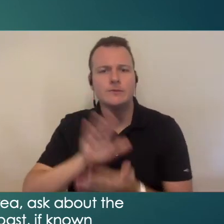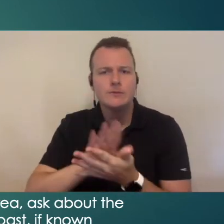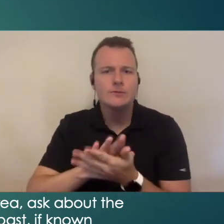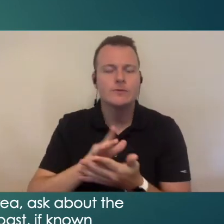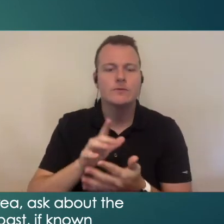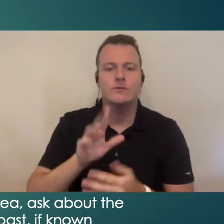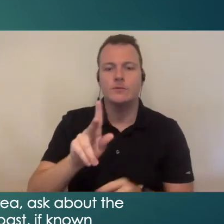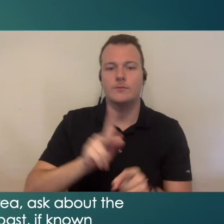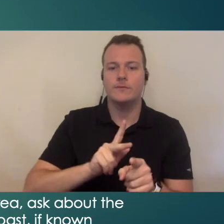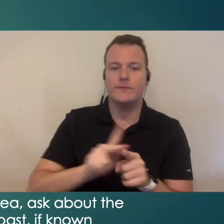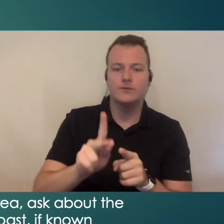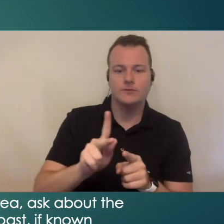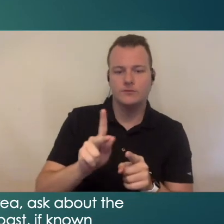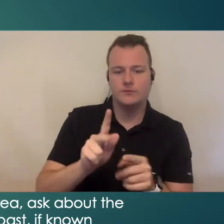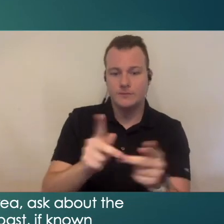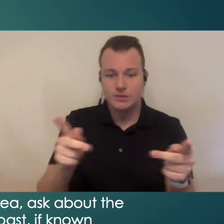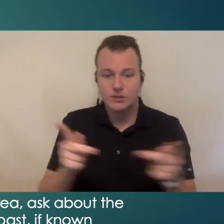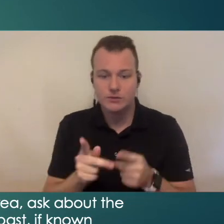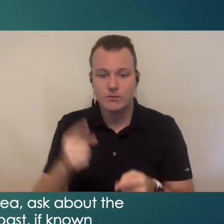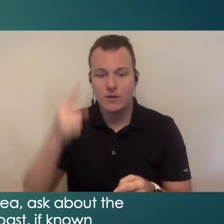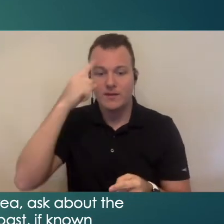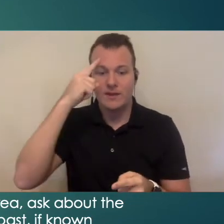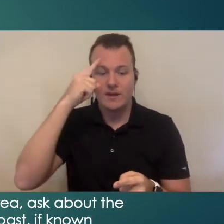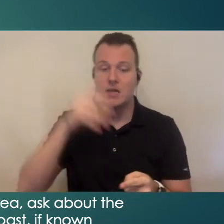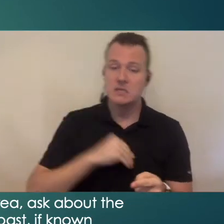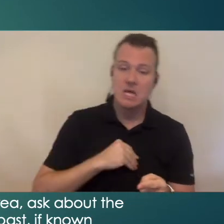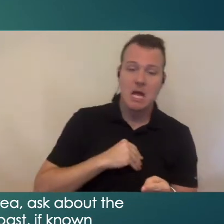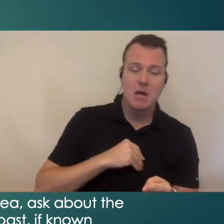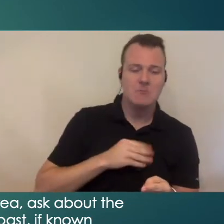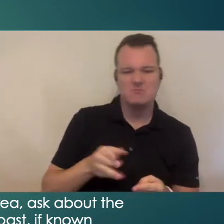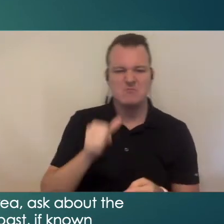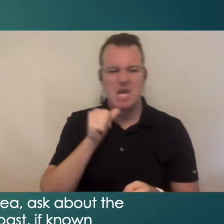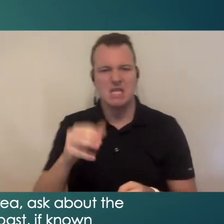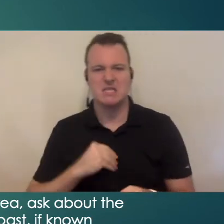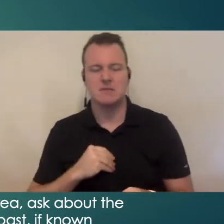professional position, maybe what was unacceptable, and look for companies who